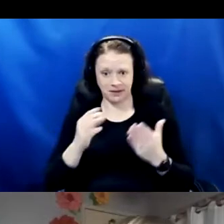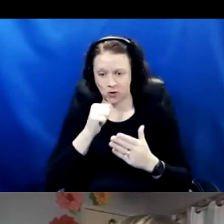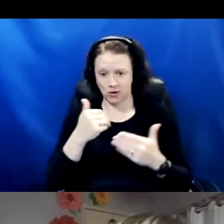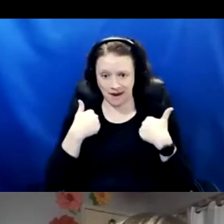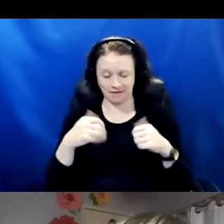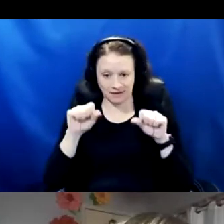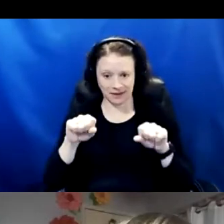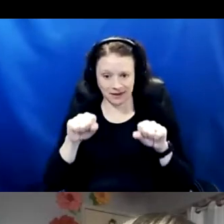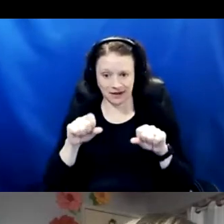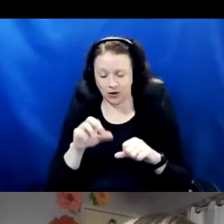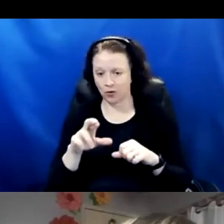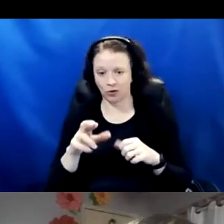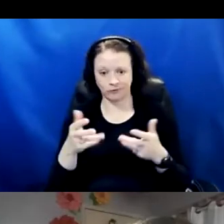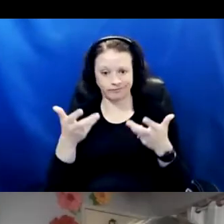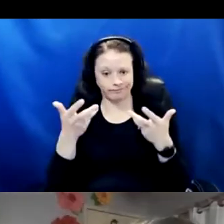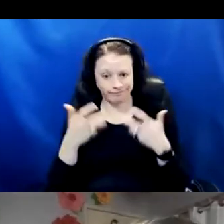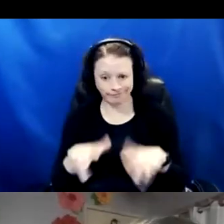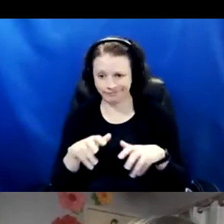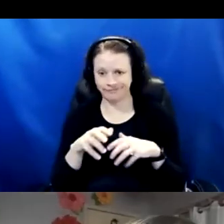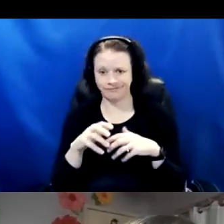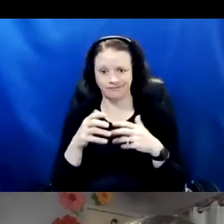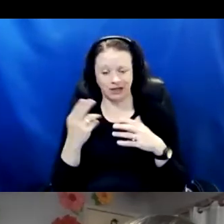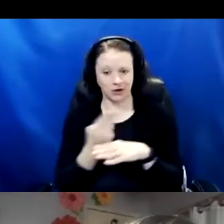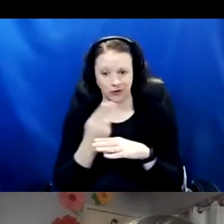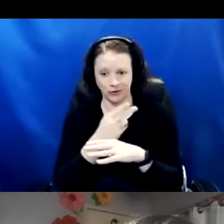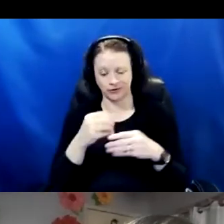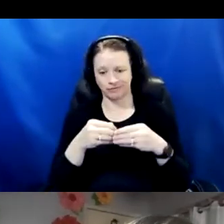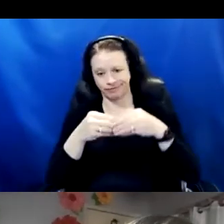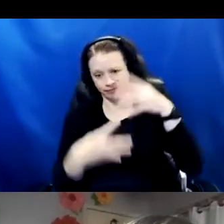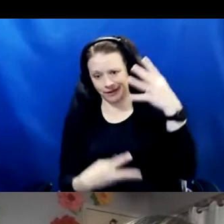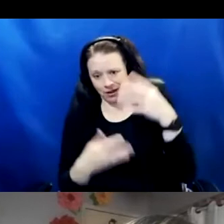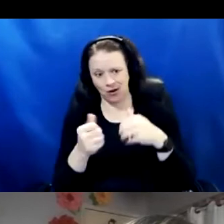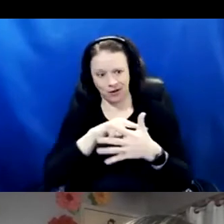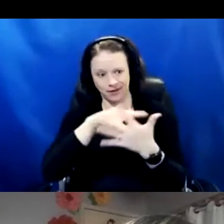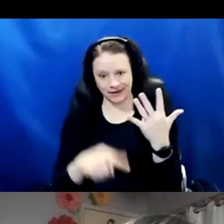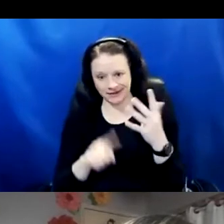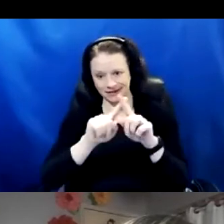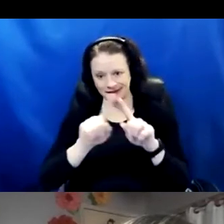or want to use all of those methods in trying to find a vaccine.